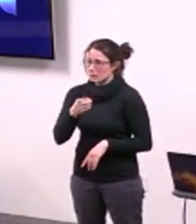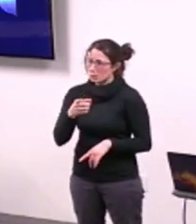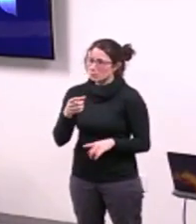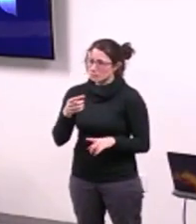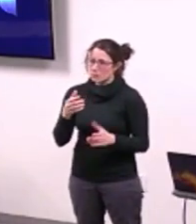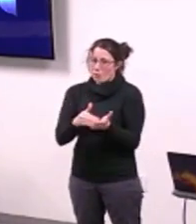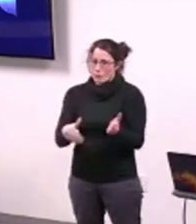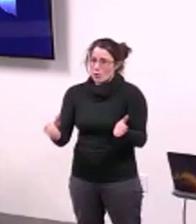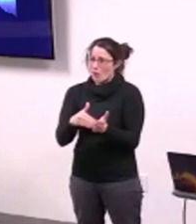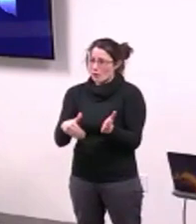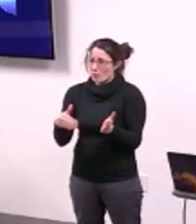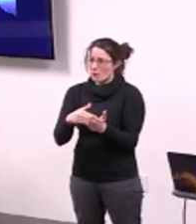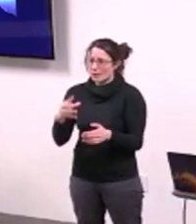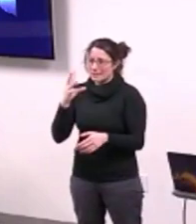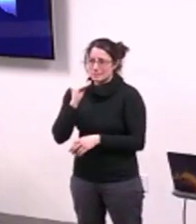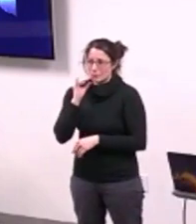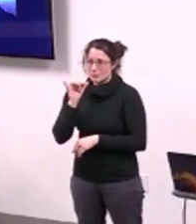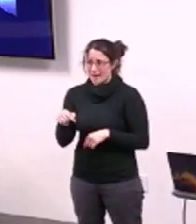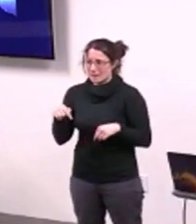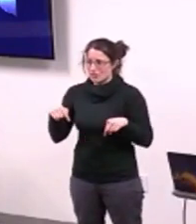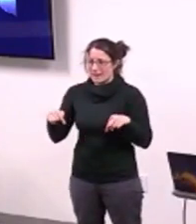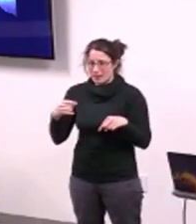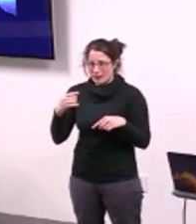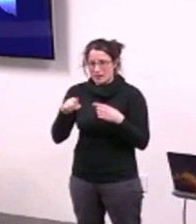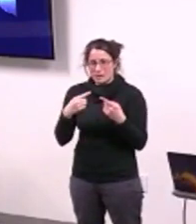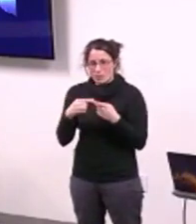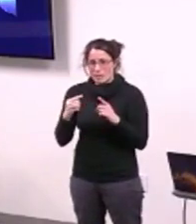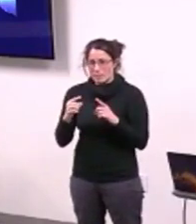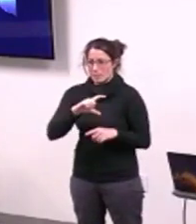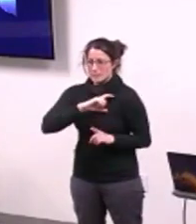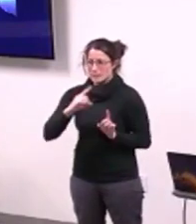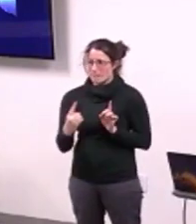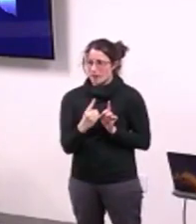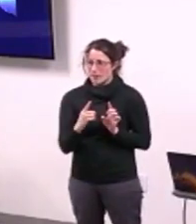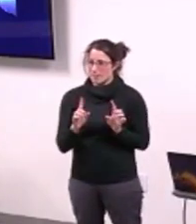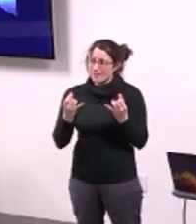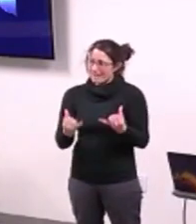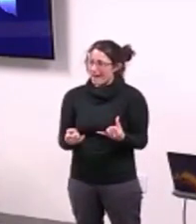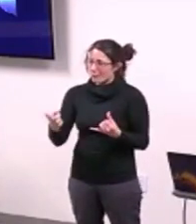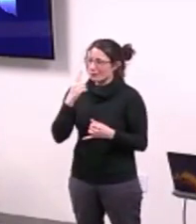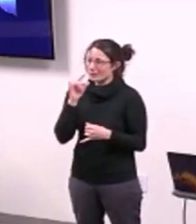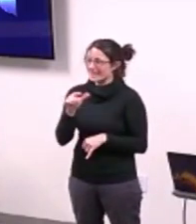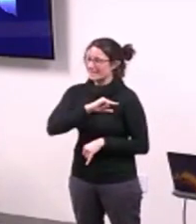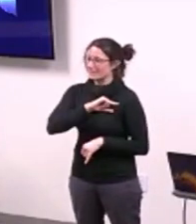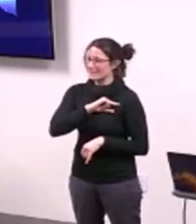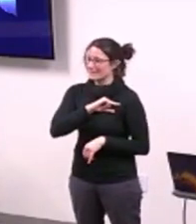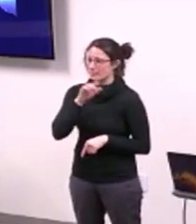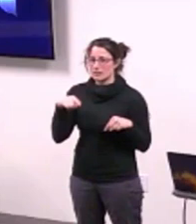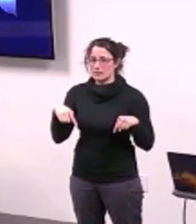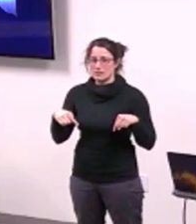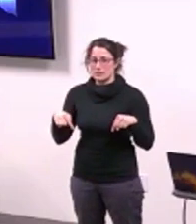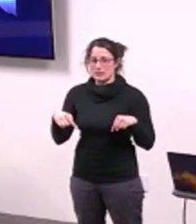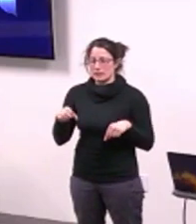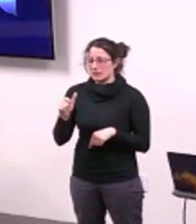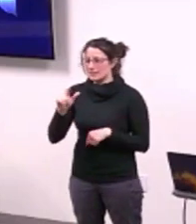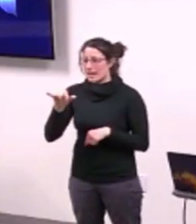Shaking when the police are coming up to him. Now he looks guilty. Sadly, he might start crying. Oh my god.